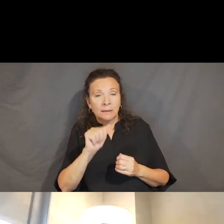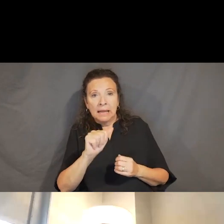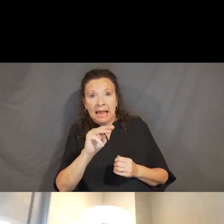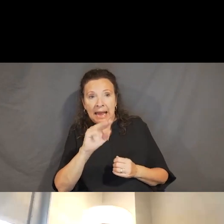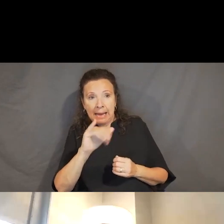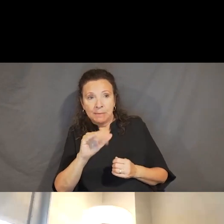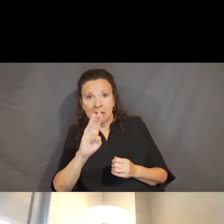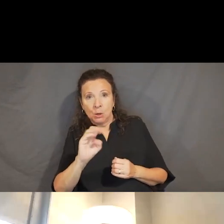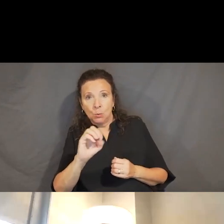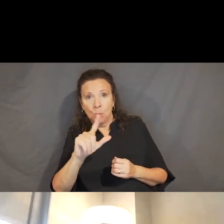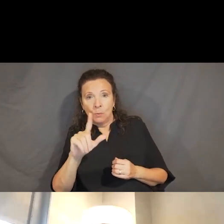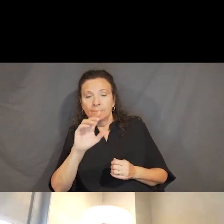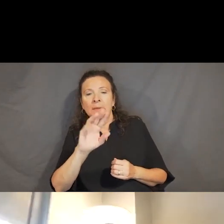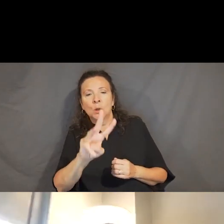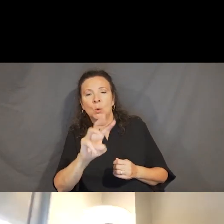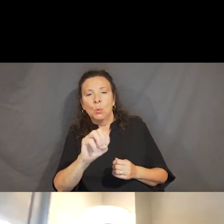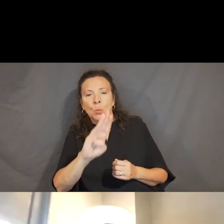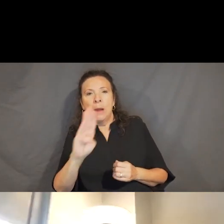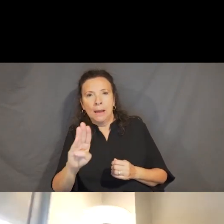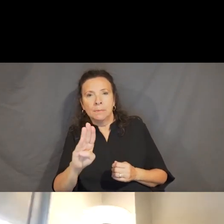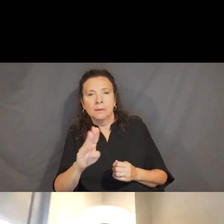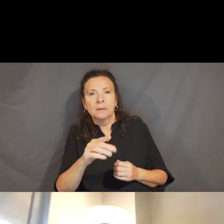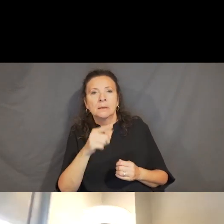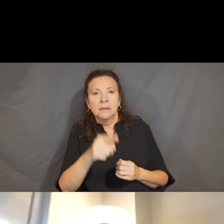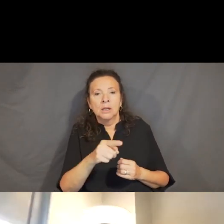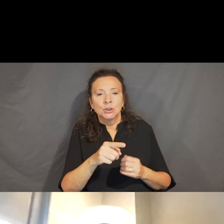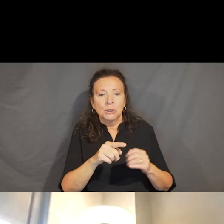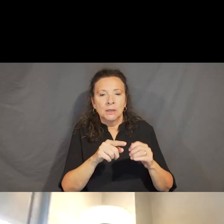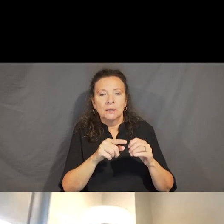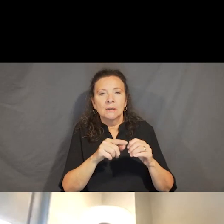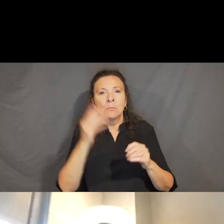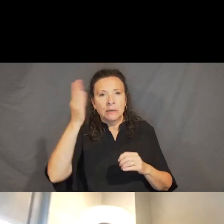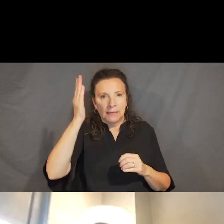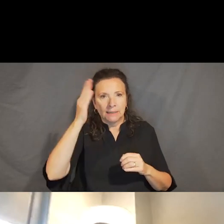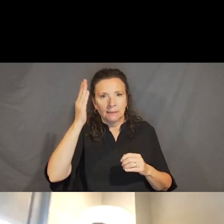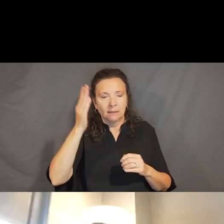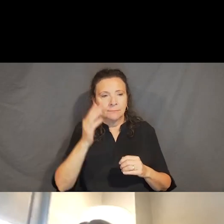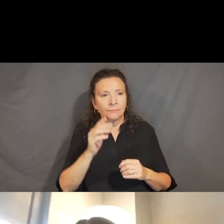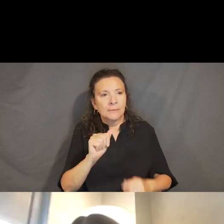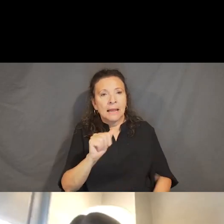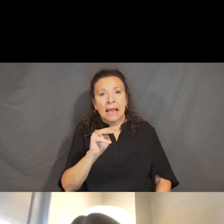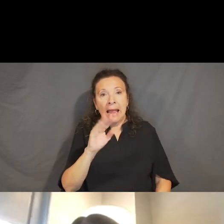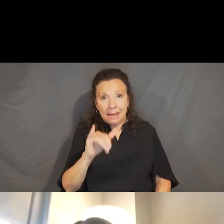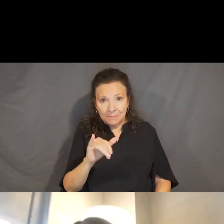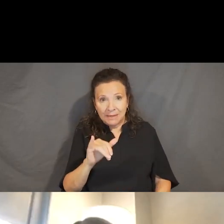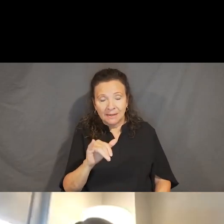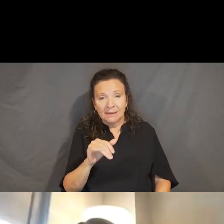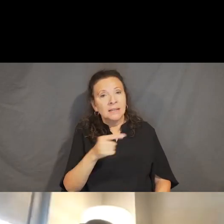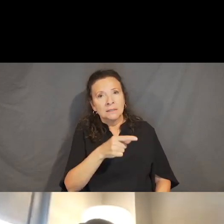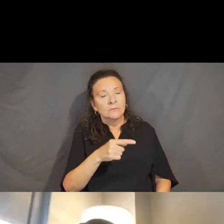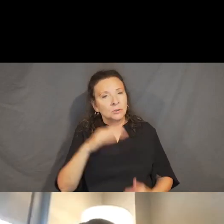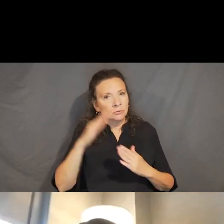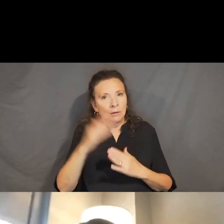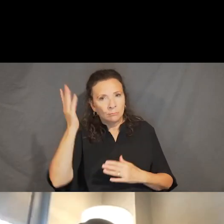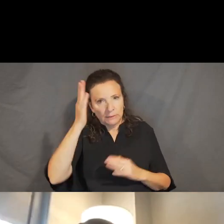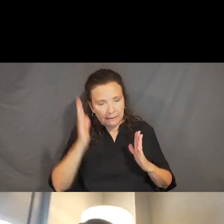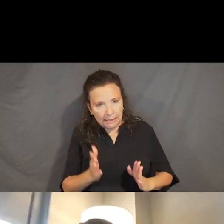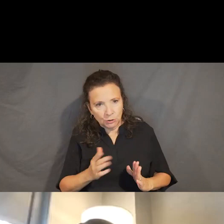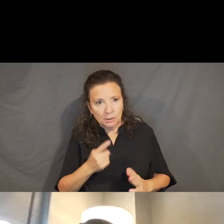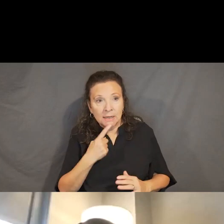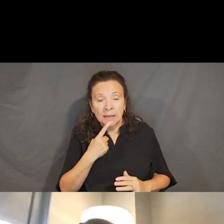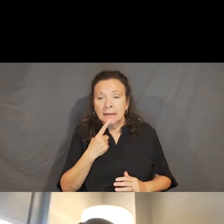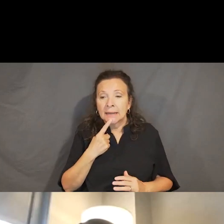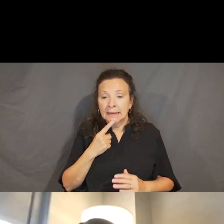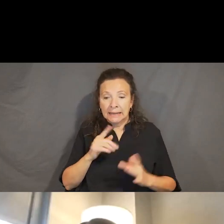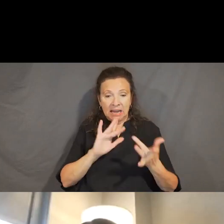popular presentations at SxSW of this year, Amy is saying it is the end of the Internet as you know